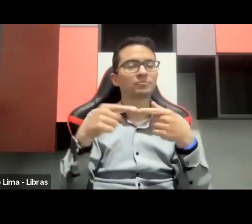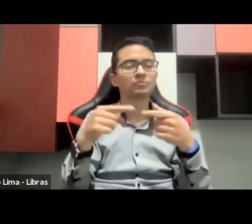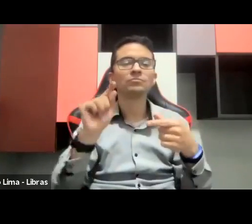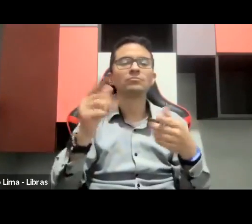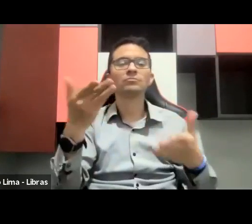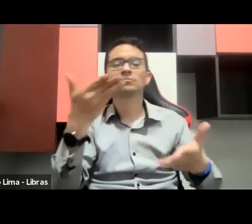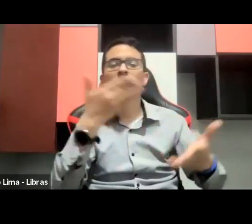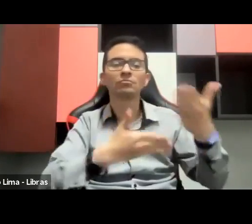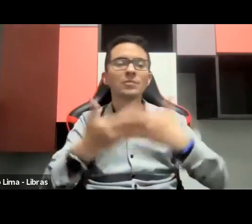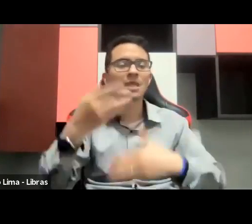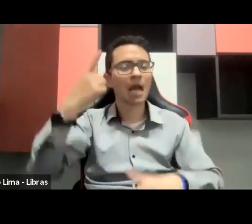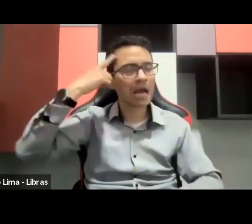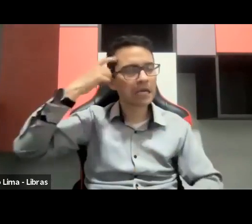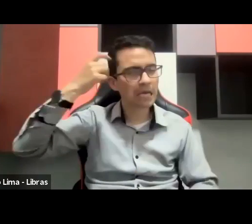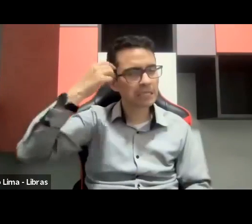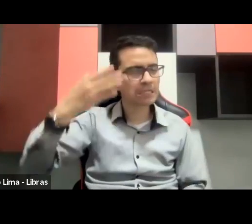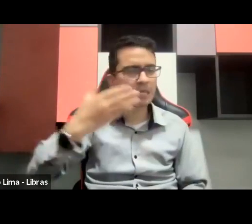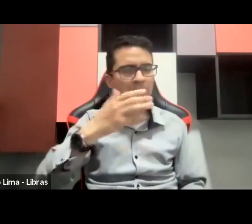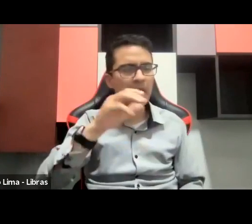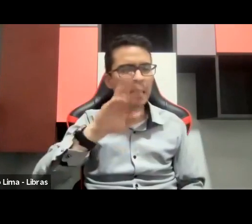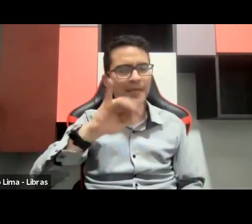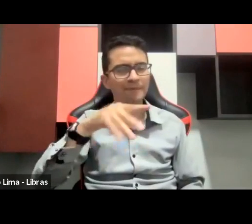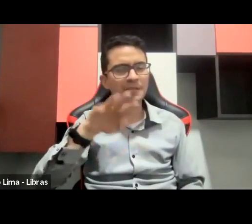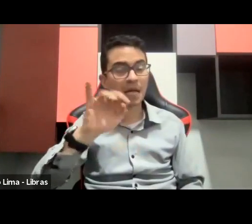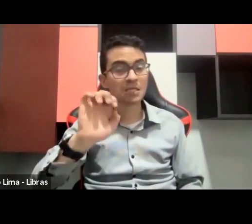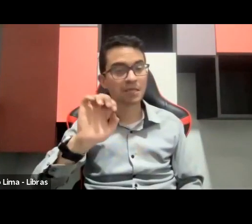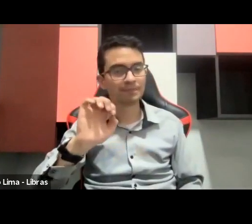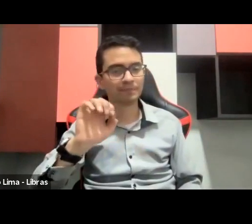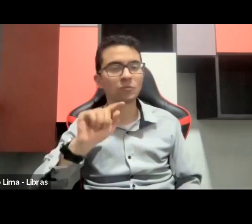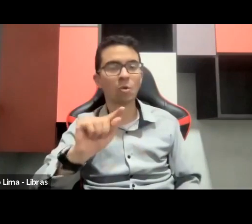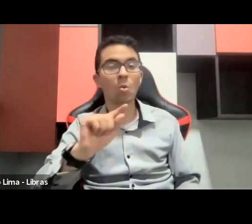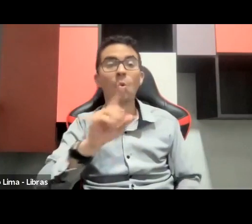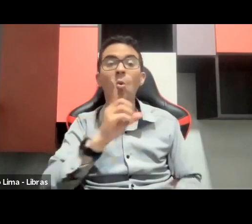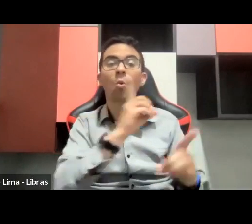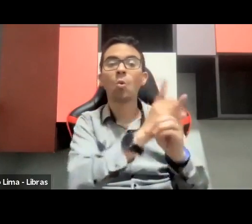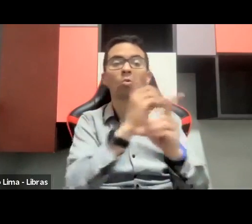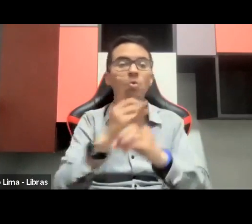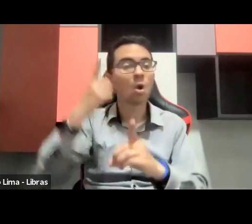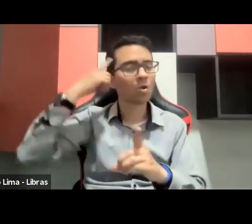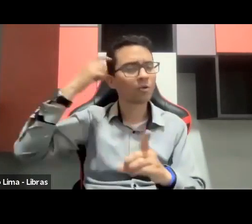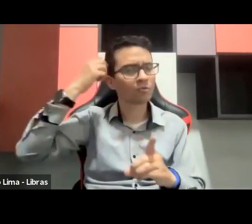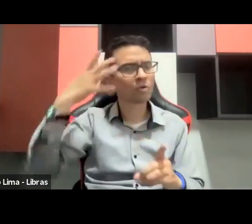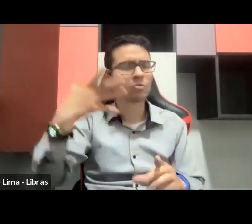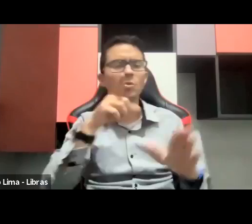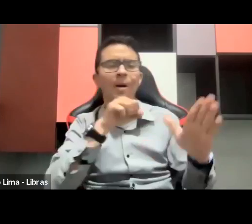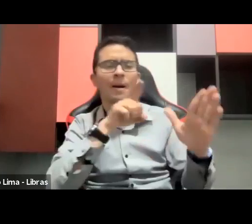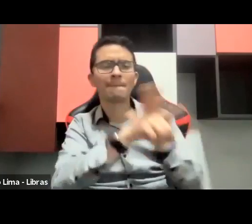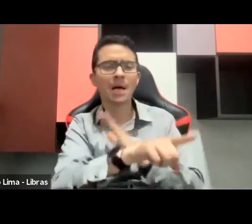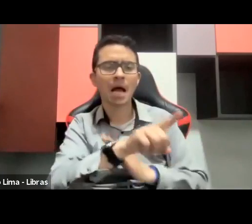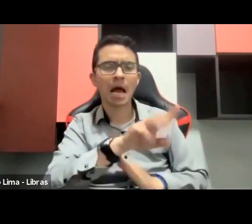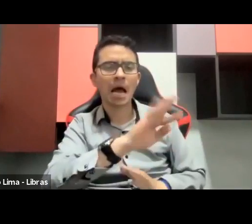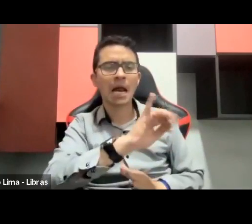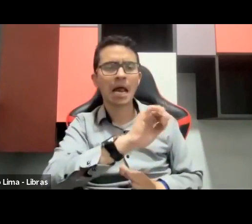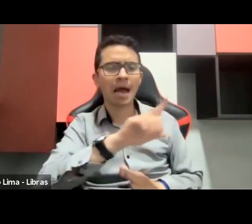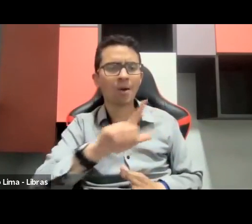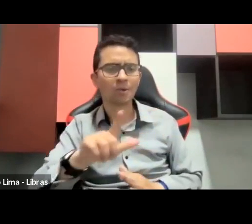collaboration. n, and the Creative and and the Creative and counters.